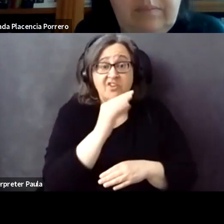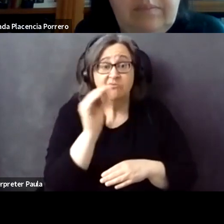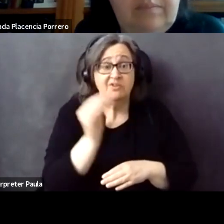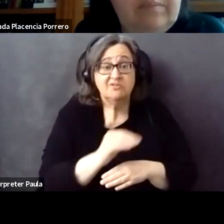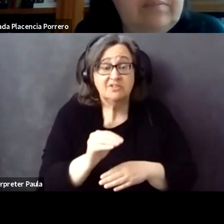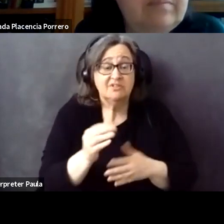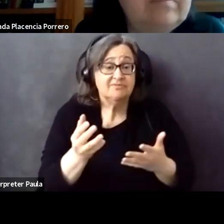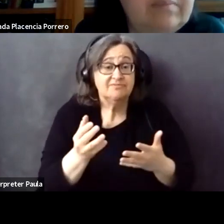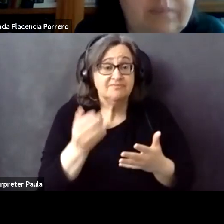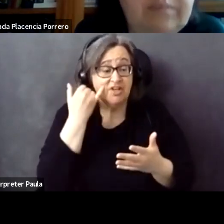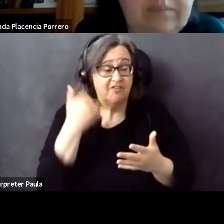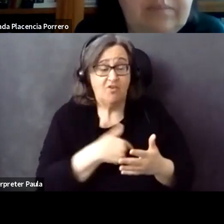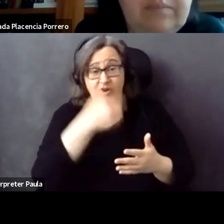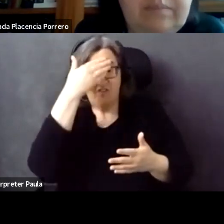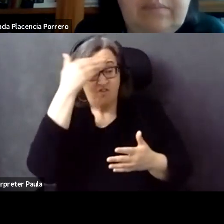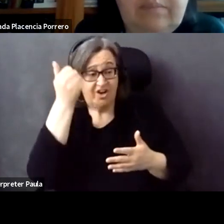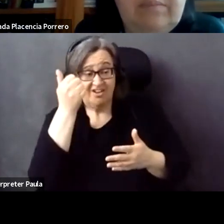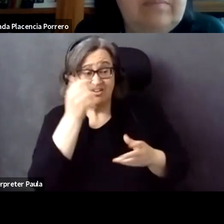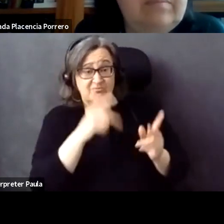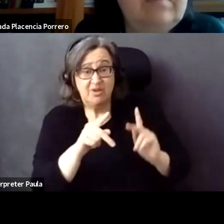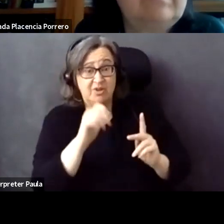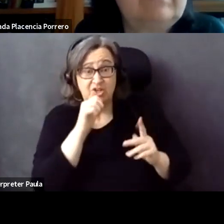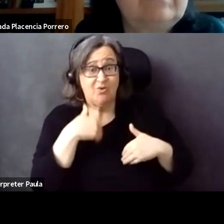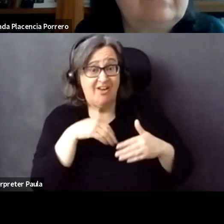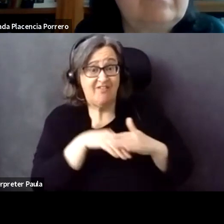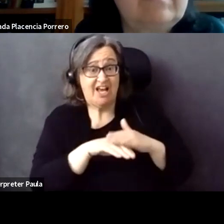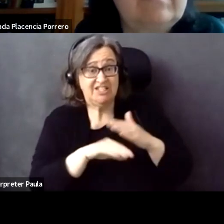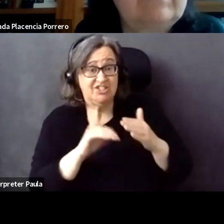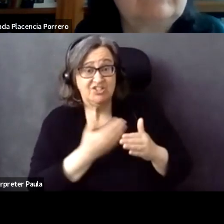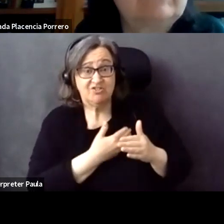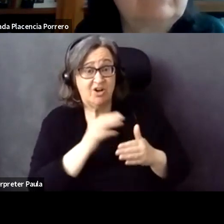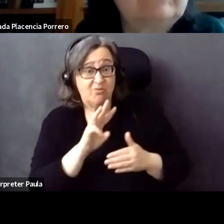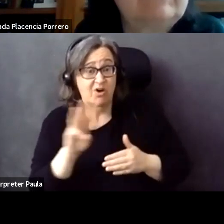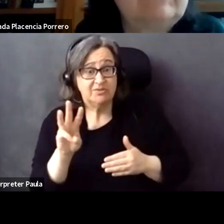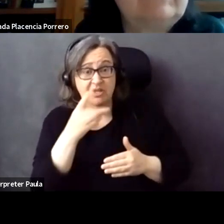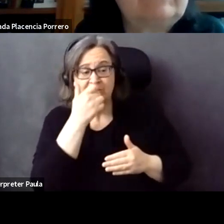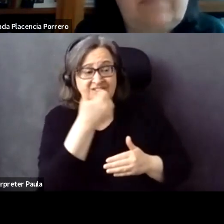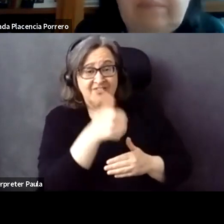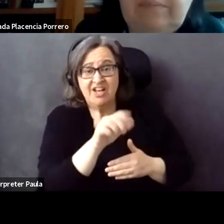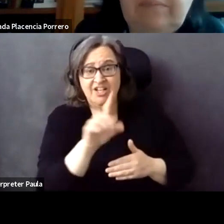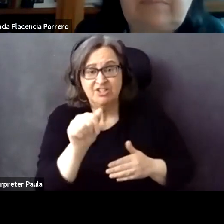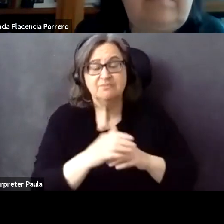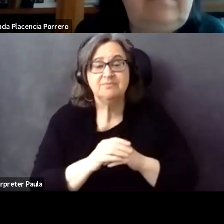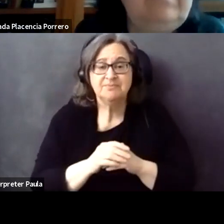for the industry because we miss about 15% of the turnover if we forget people who